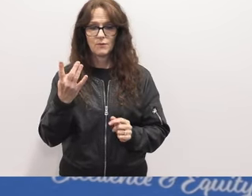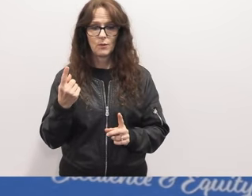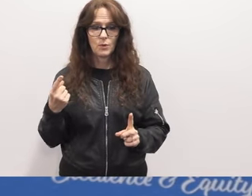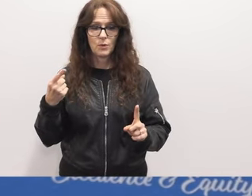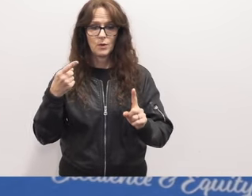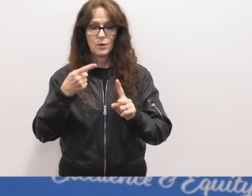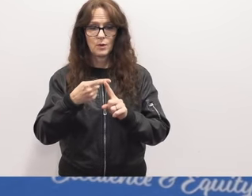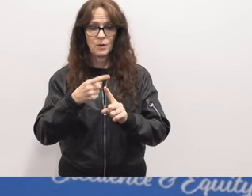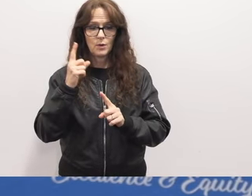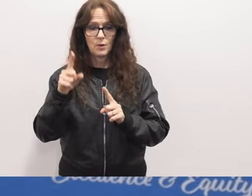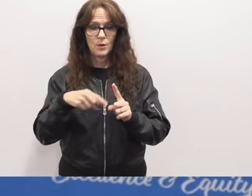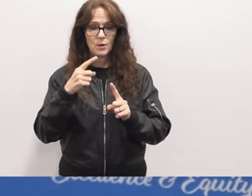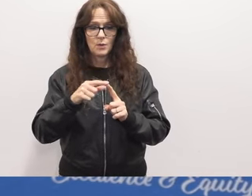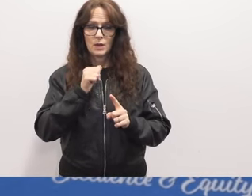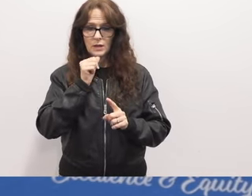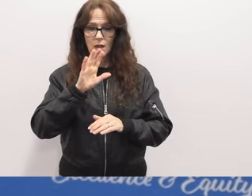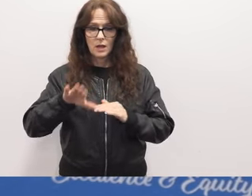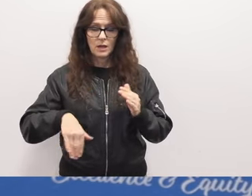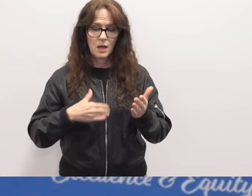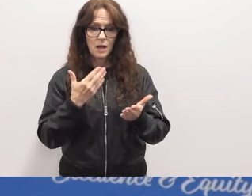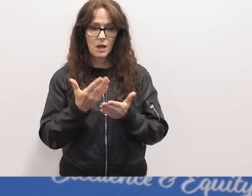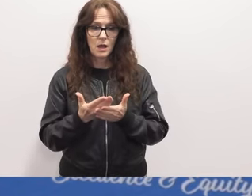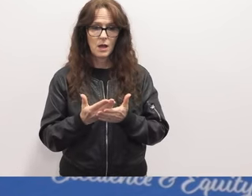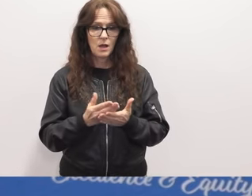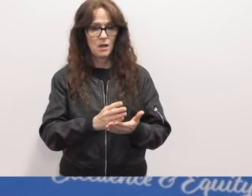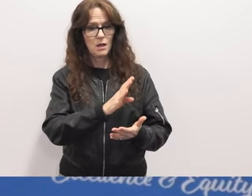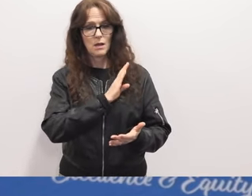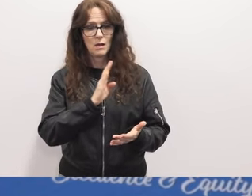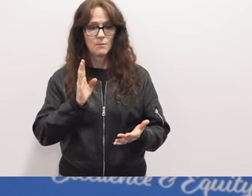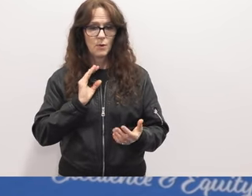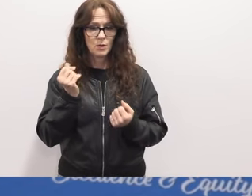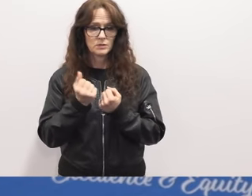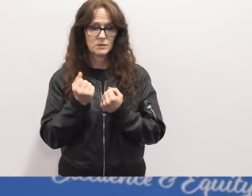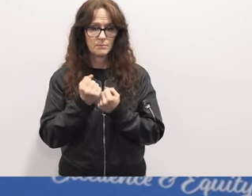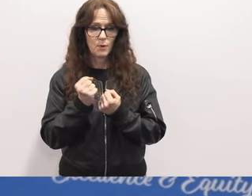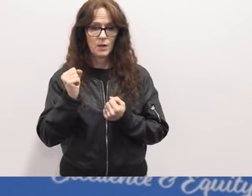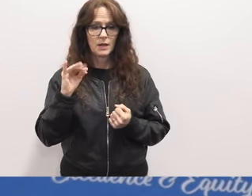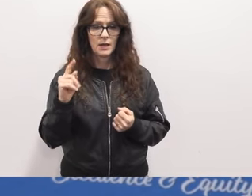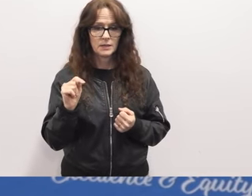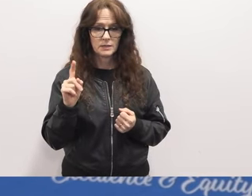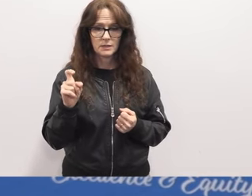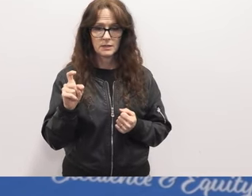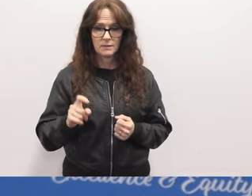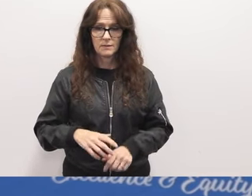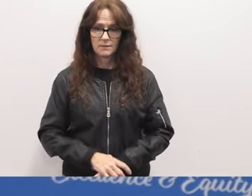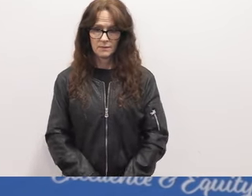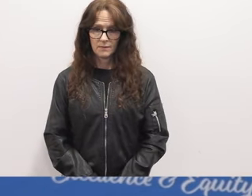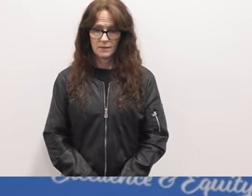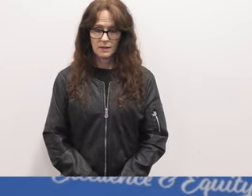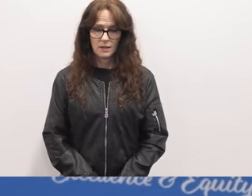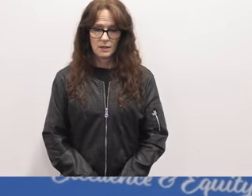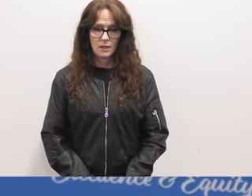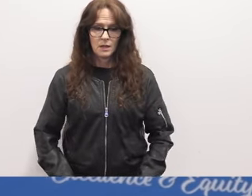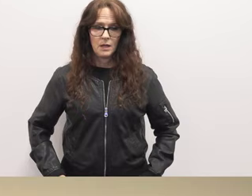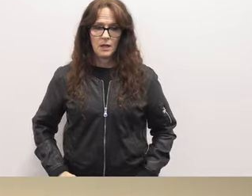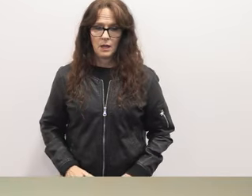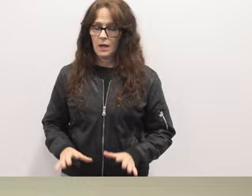when not all board members are supporting it? So I definitely would encourage you